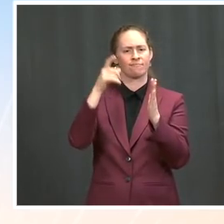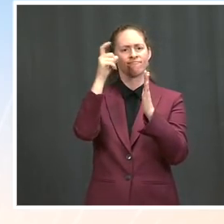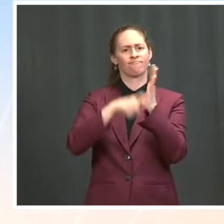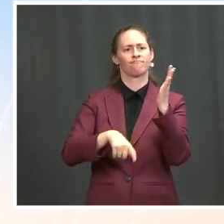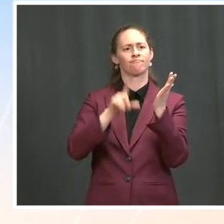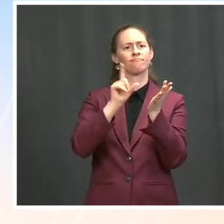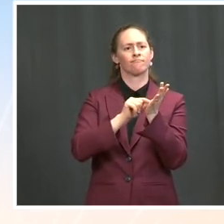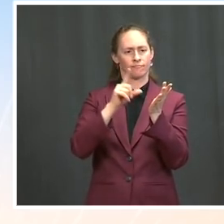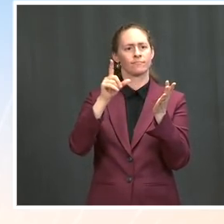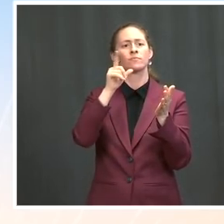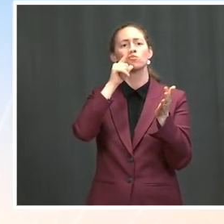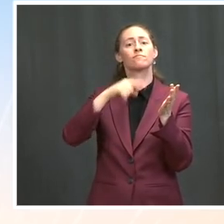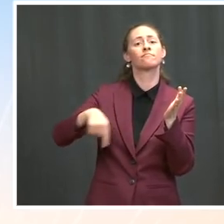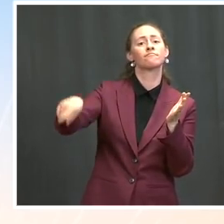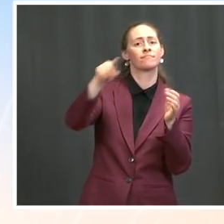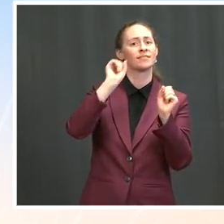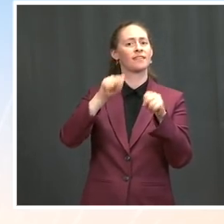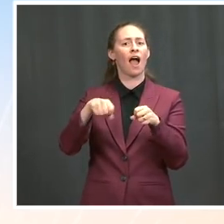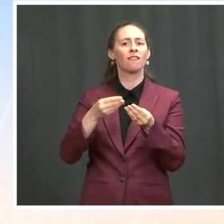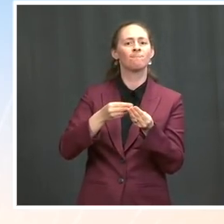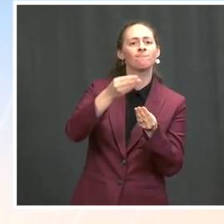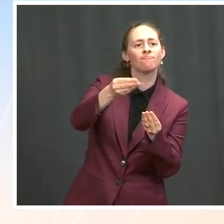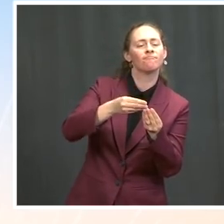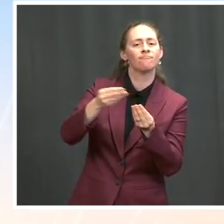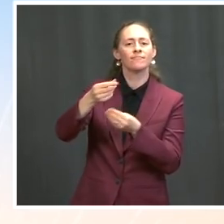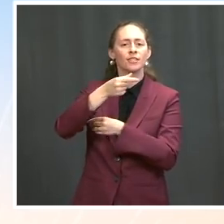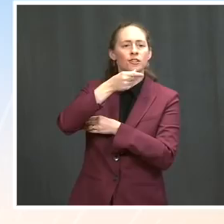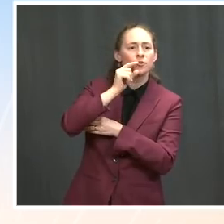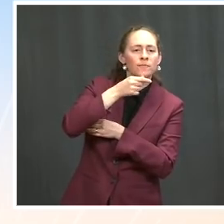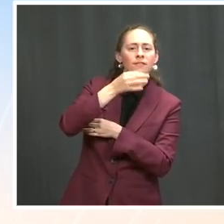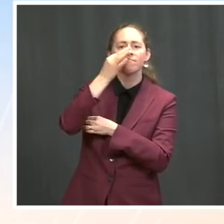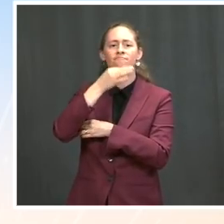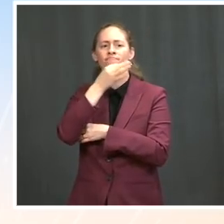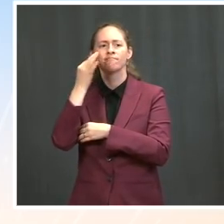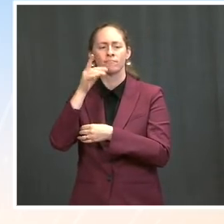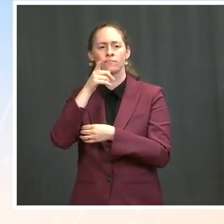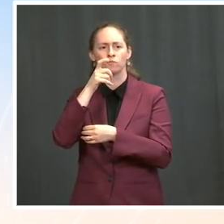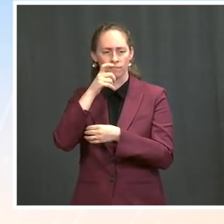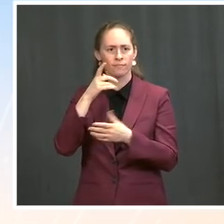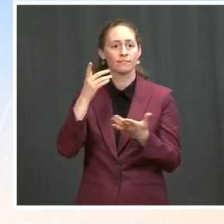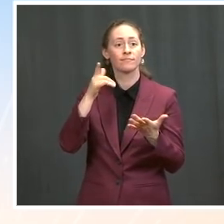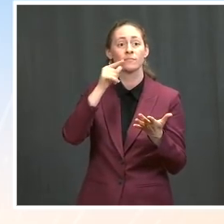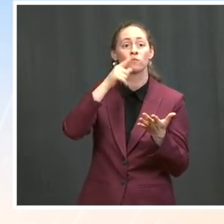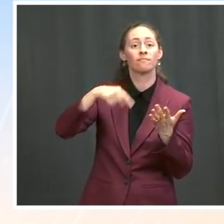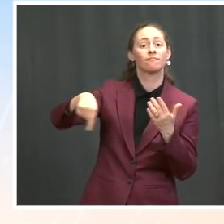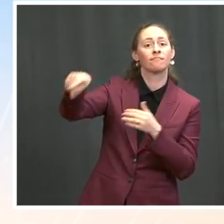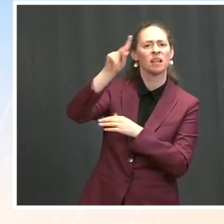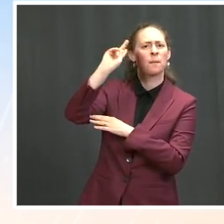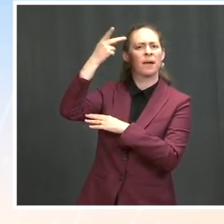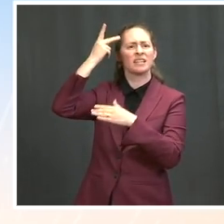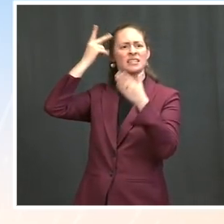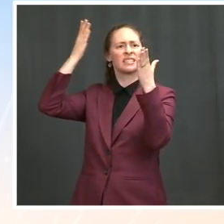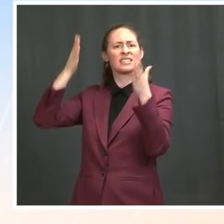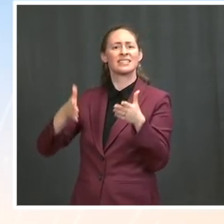And this is targeted at politicians, people who have a high public profile. What's the President's reaction to this?